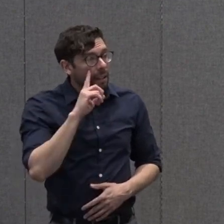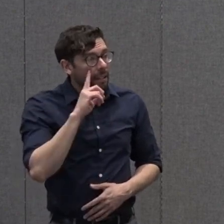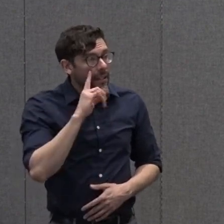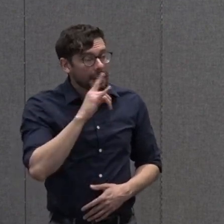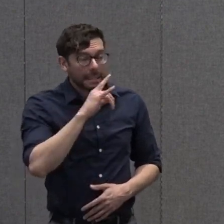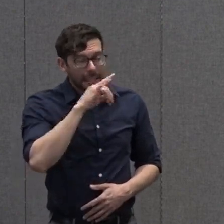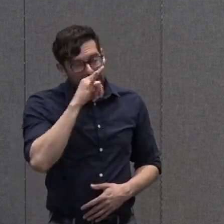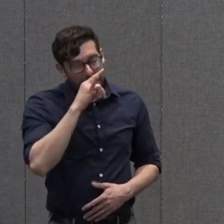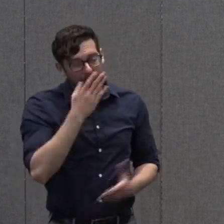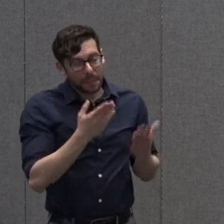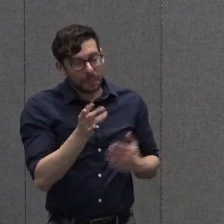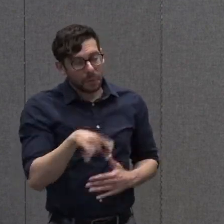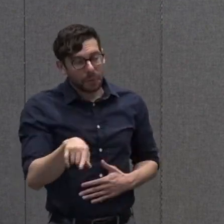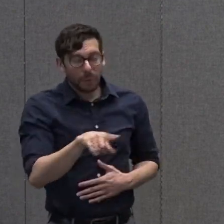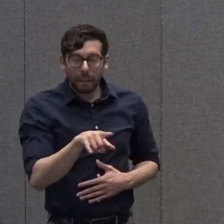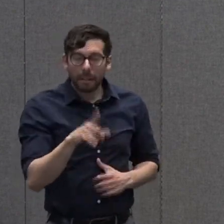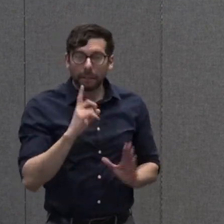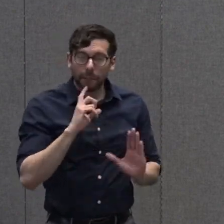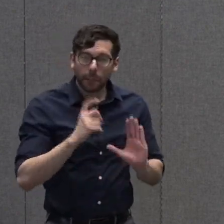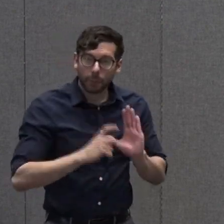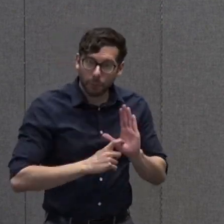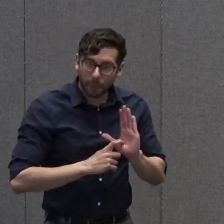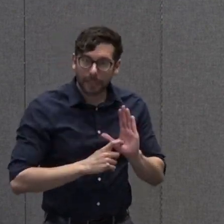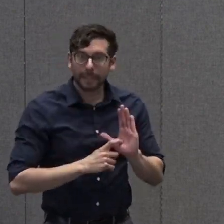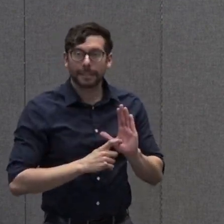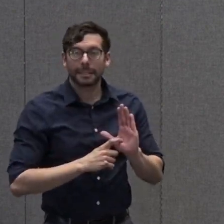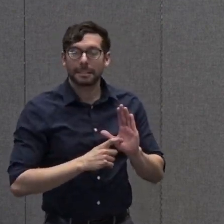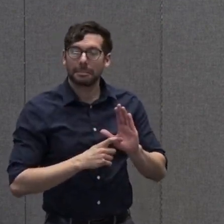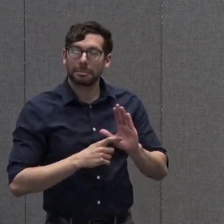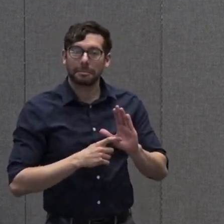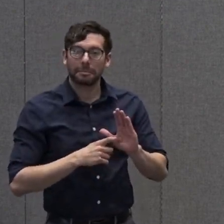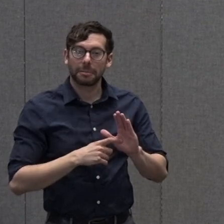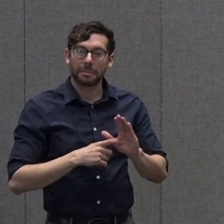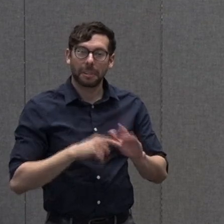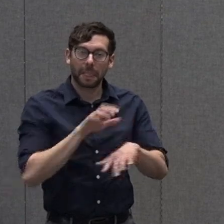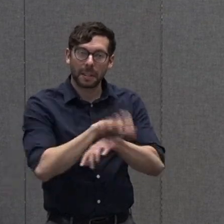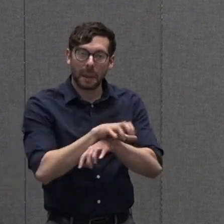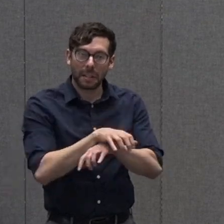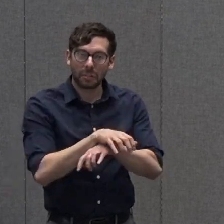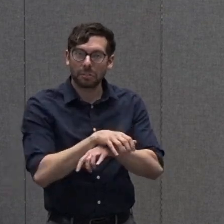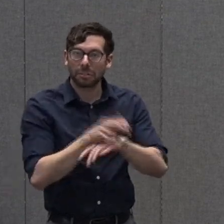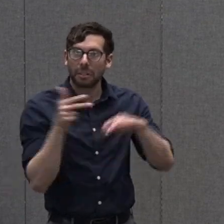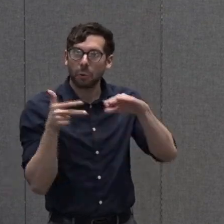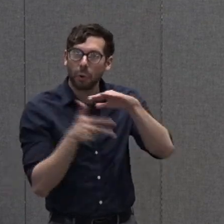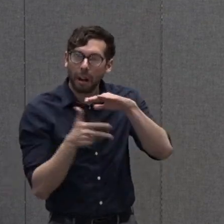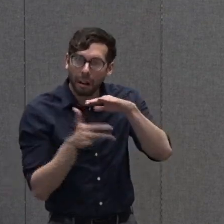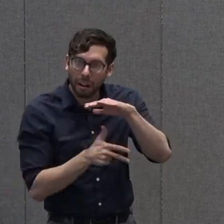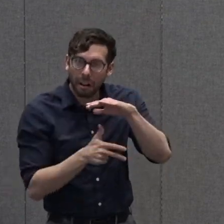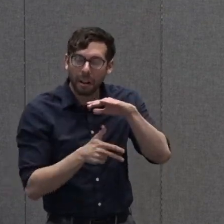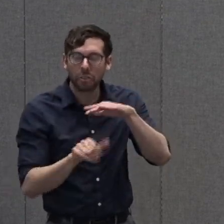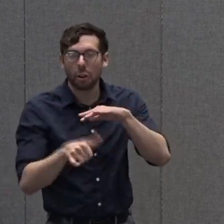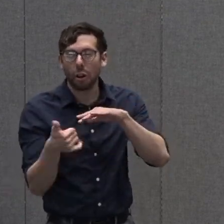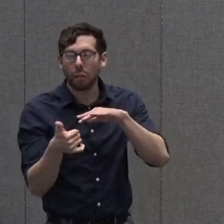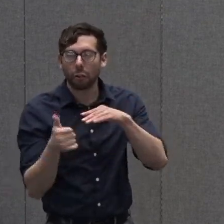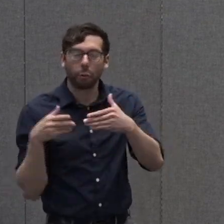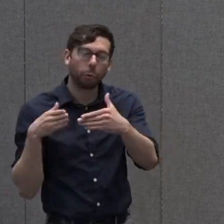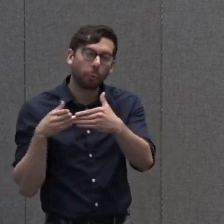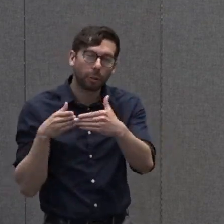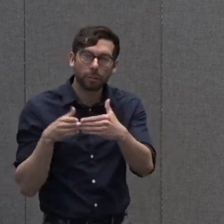in the corners, in dark garages in those kinds of things. So now, how are the snakes being taken care of